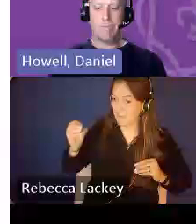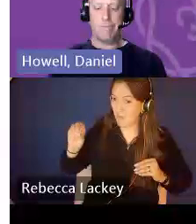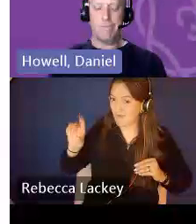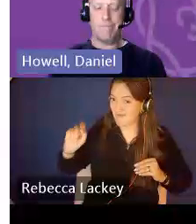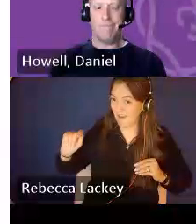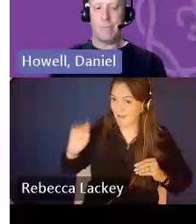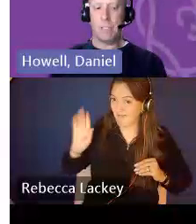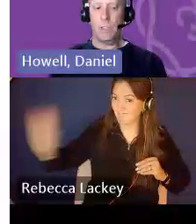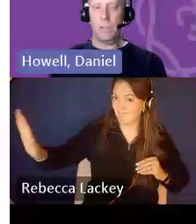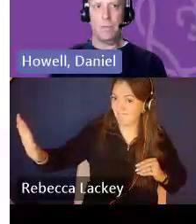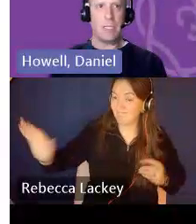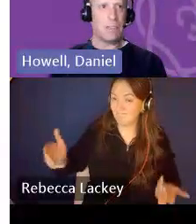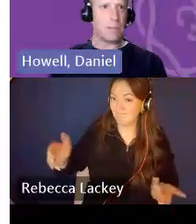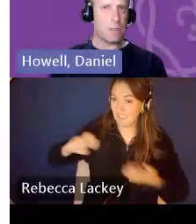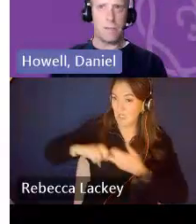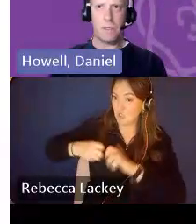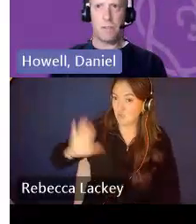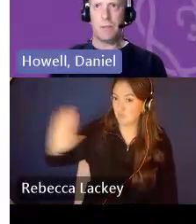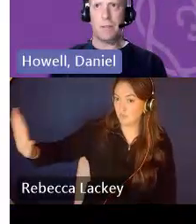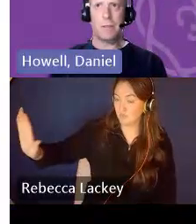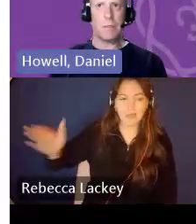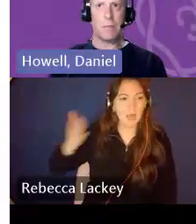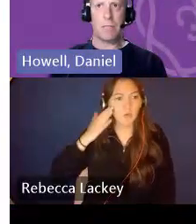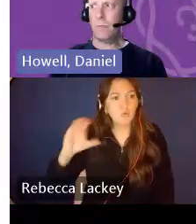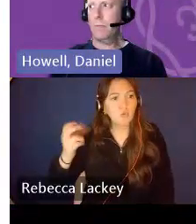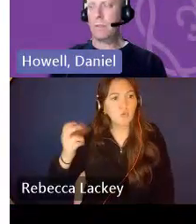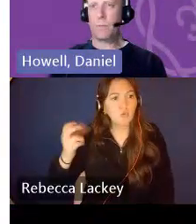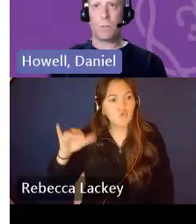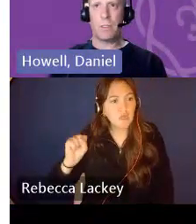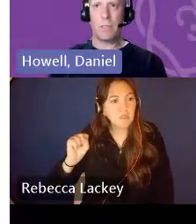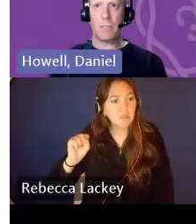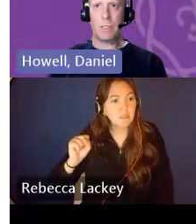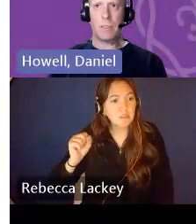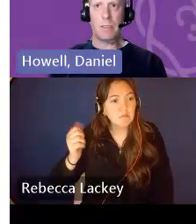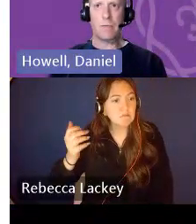uh issue. I don't know Chris if you could speak mainly a little more on that maybe